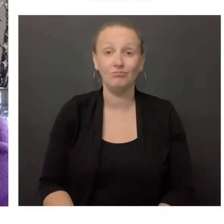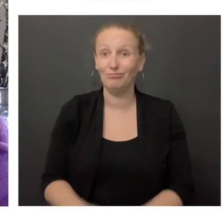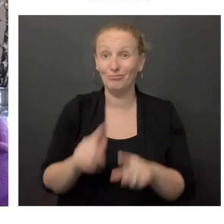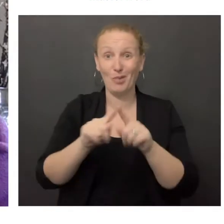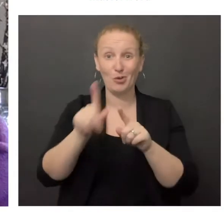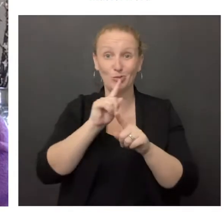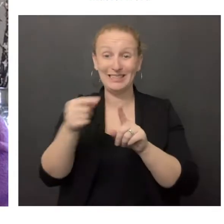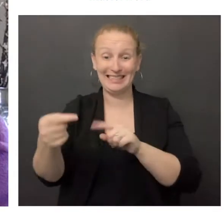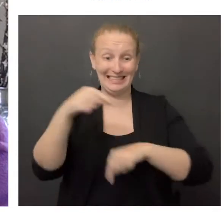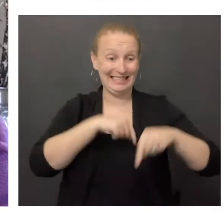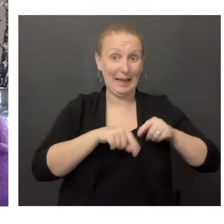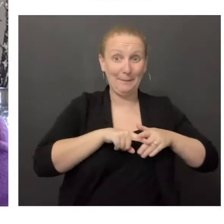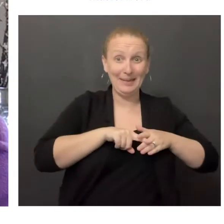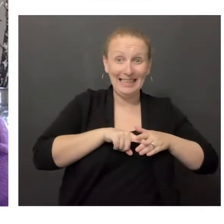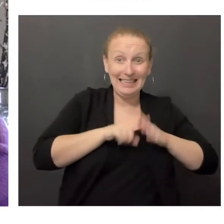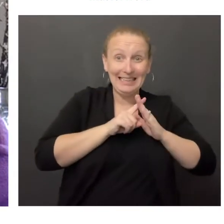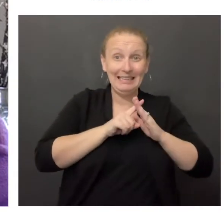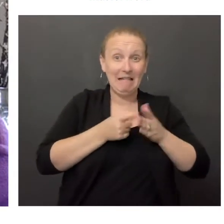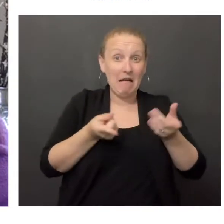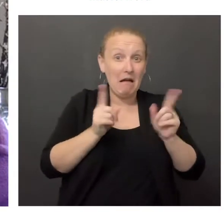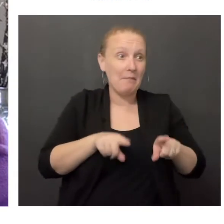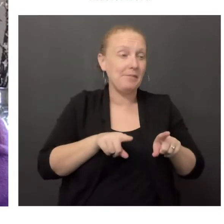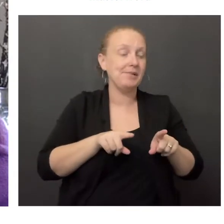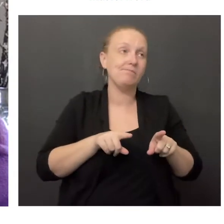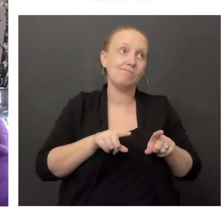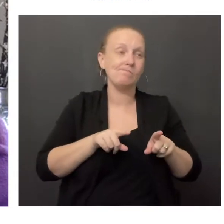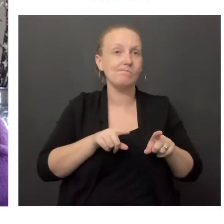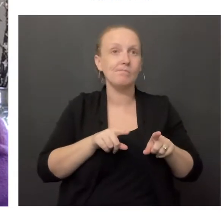how can we keep the people who are